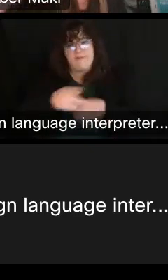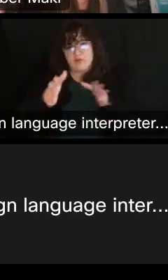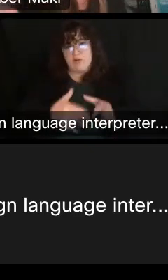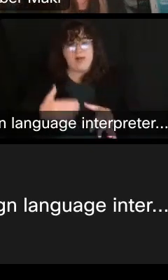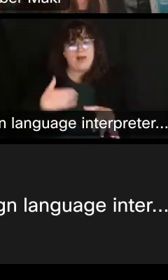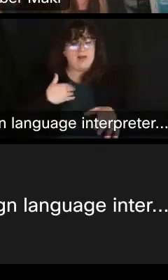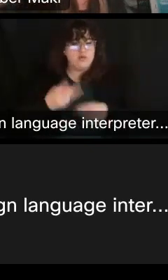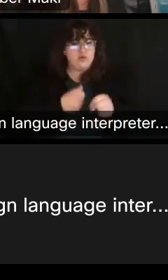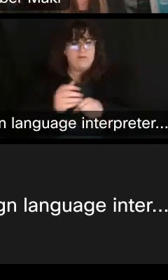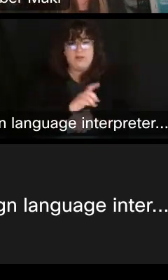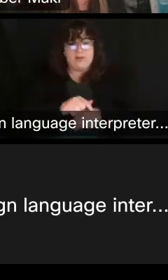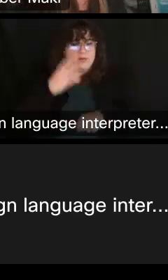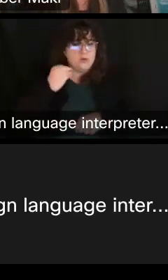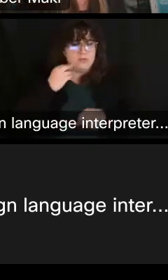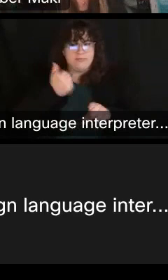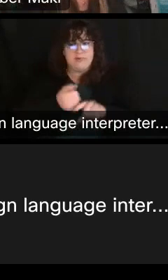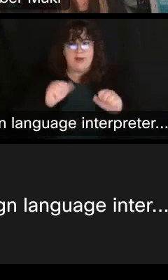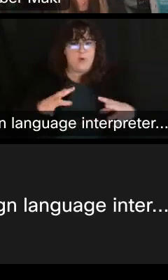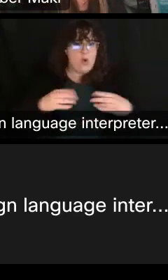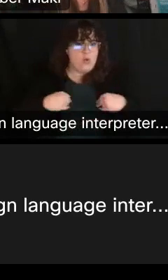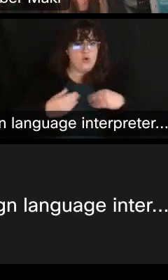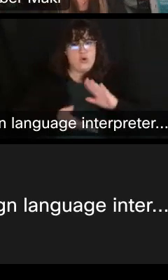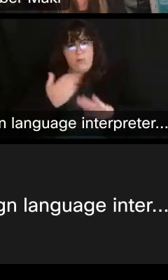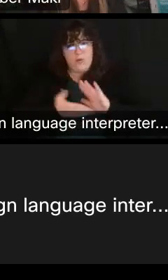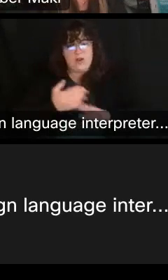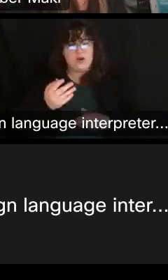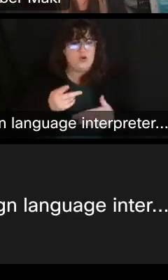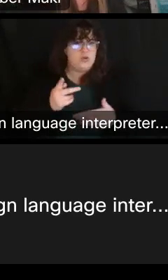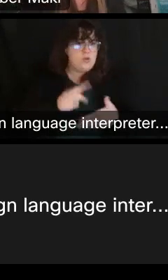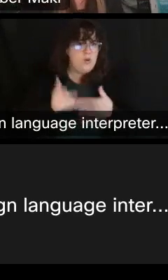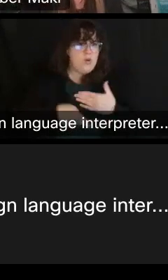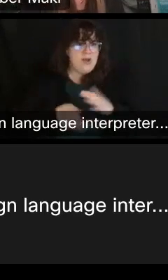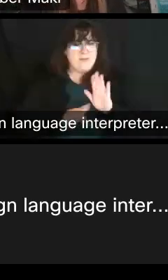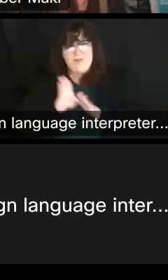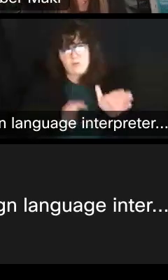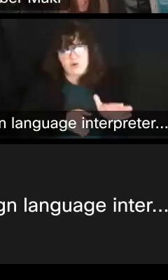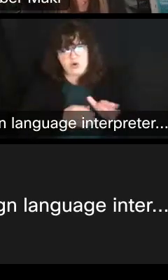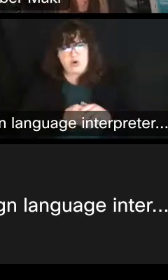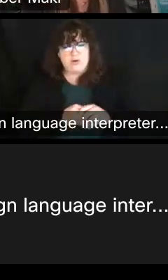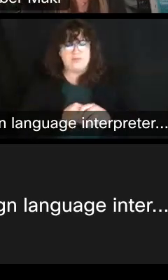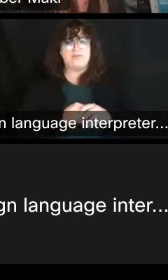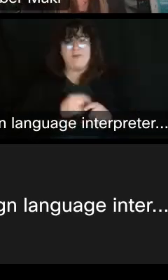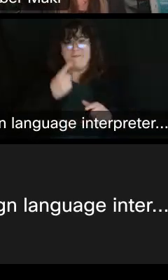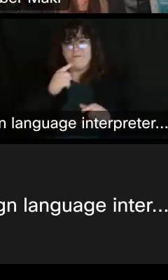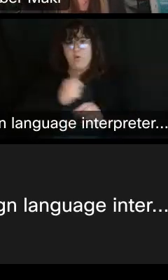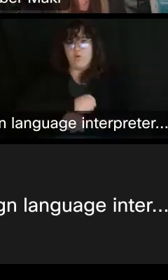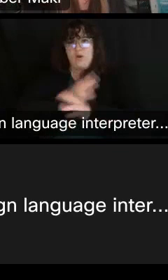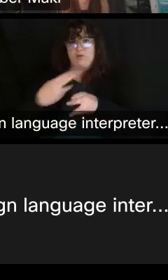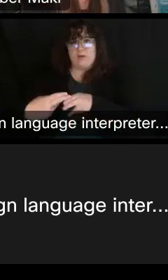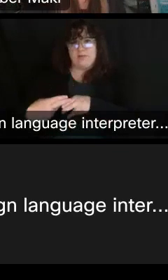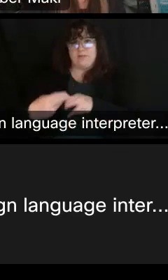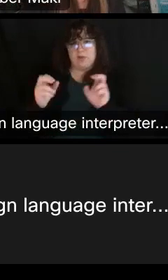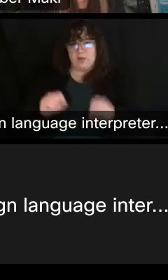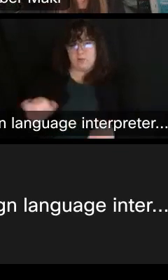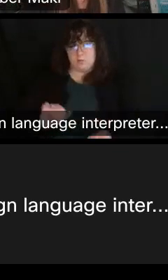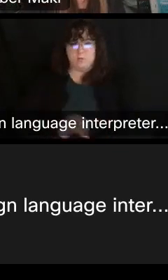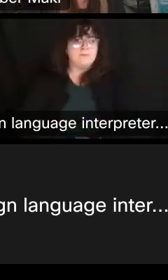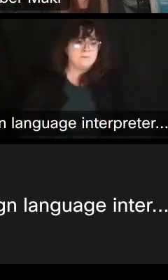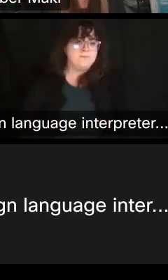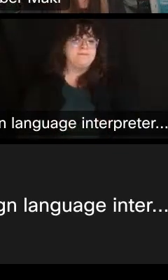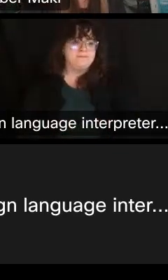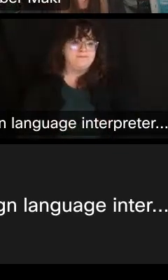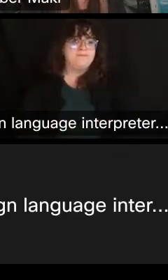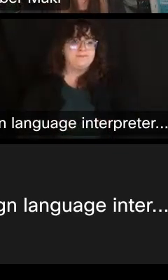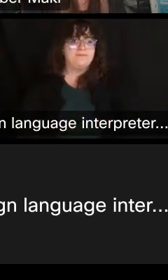be the owner operator program developer for a crisis respite program, and that could be